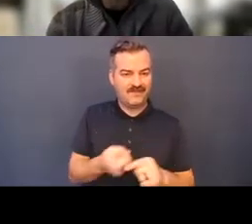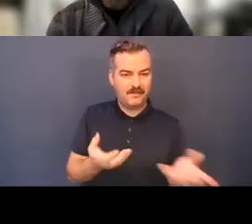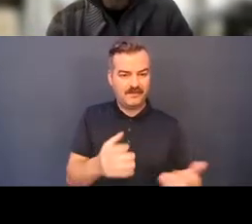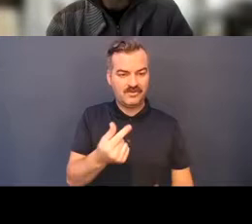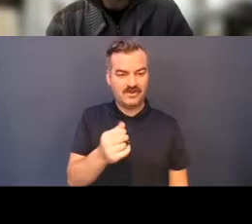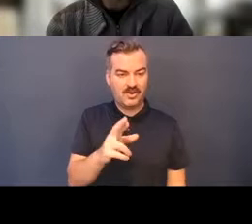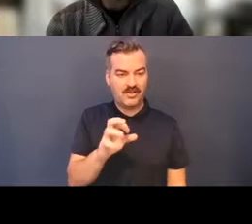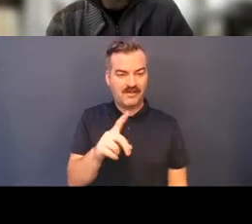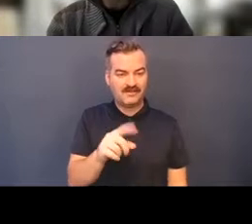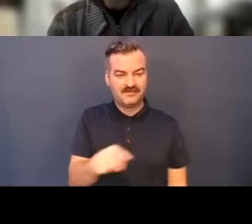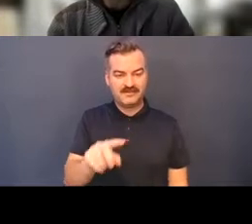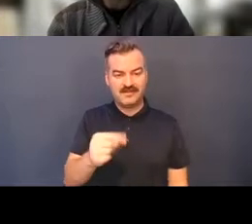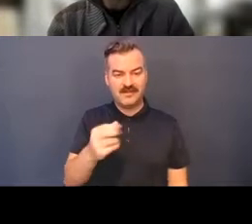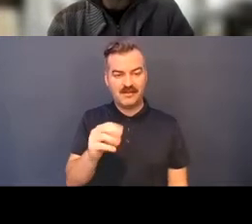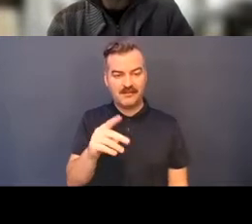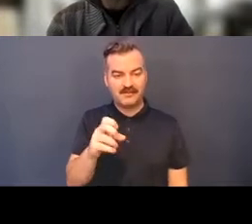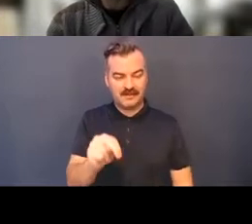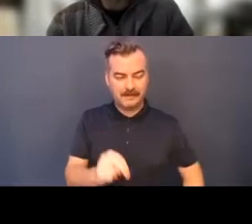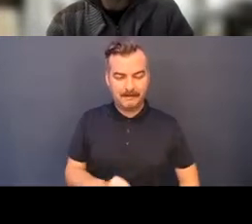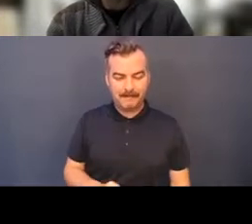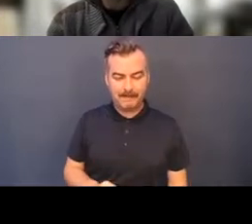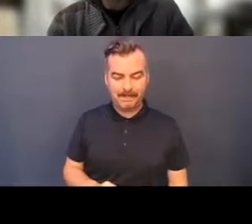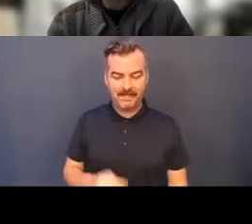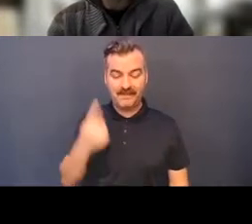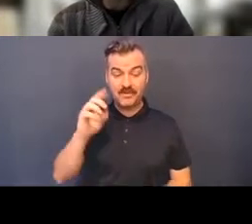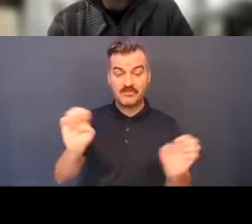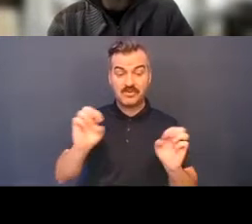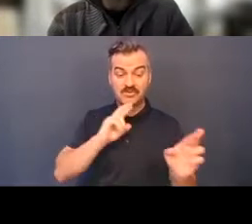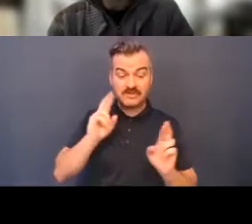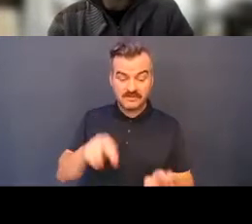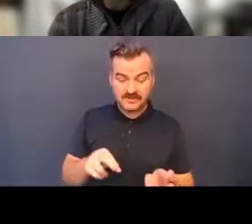15:36:46 In the context of emergency response the special needs population as defined by